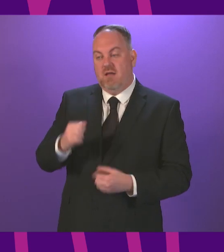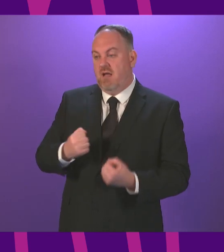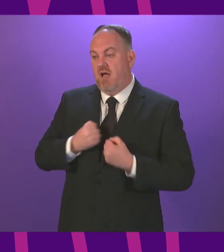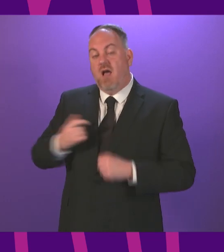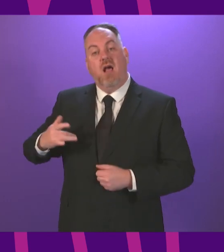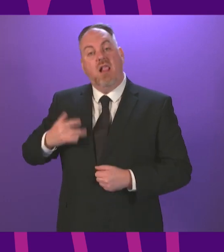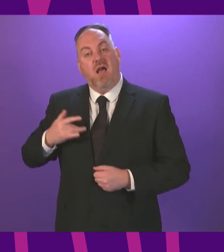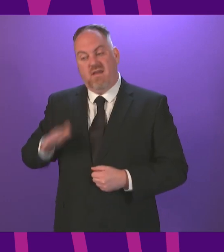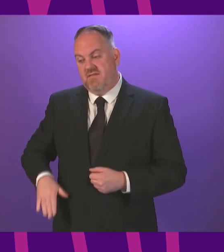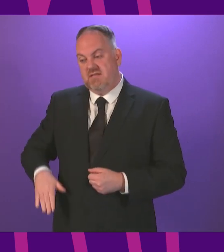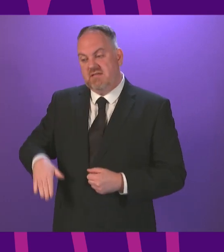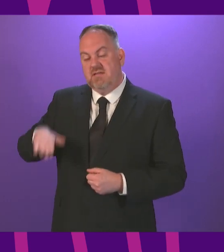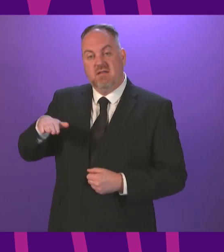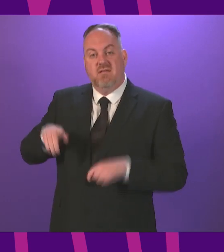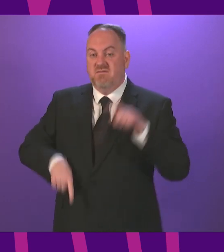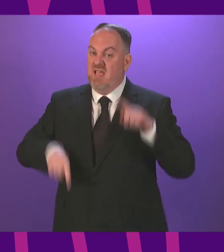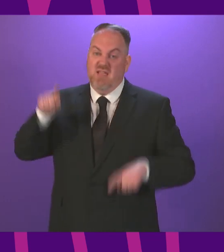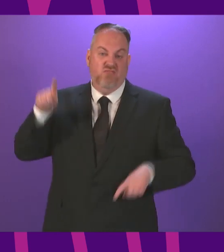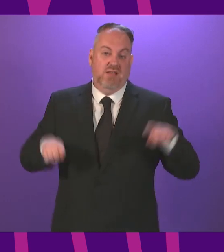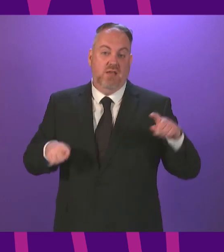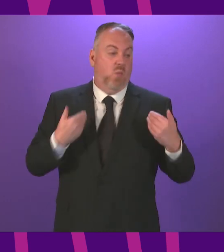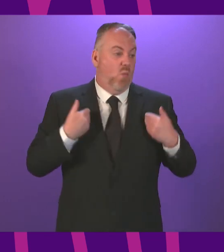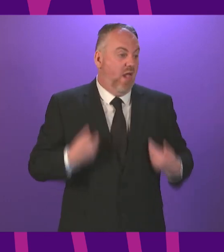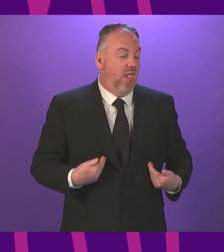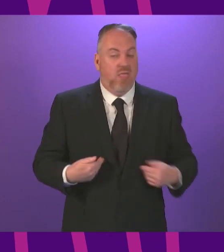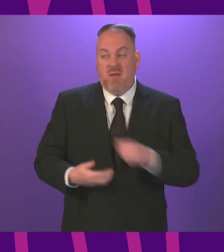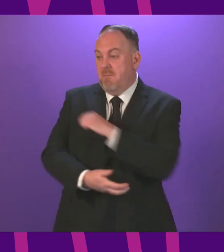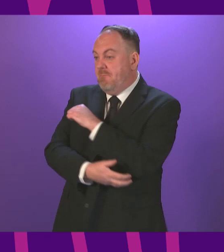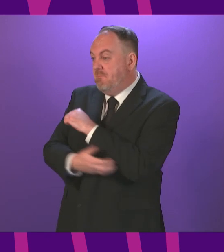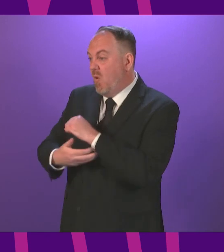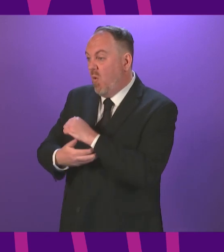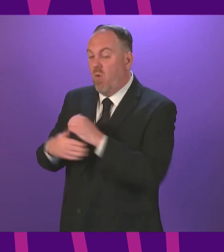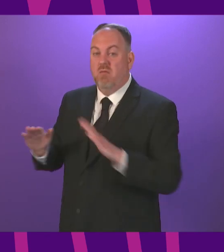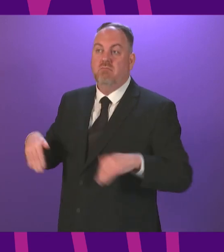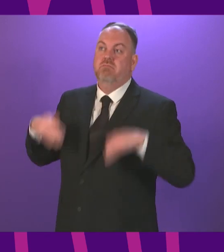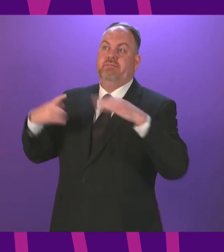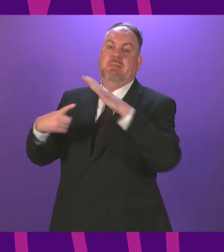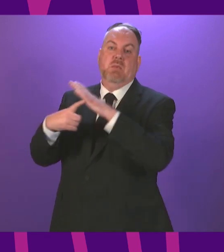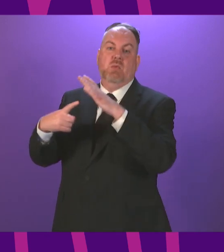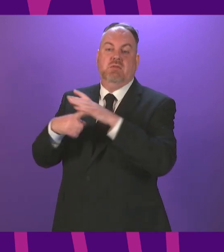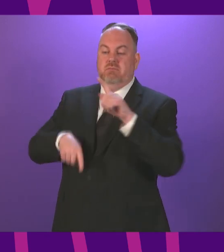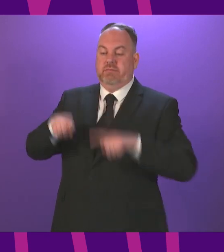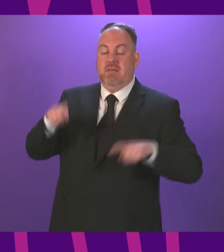we are reminded today that no extreme of wealth, privilege or status can protect us from mortality.